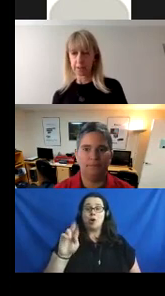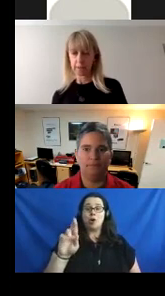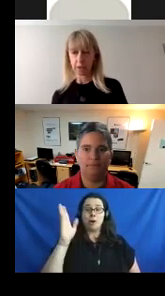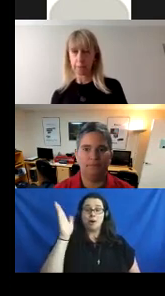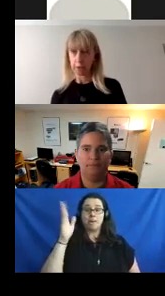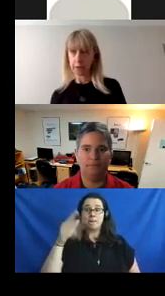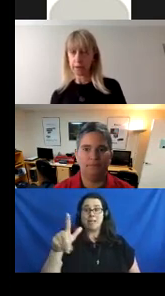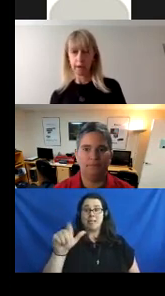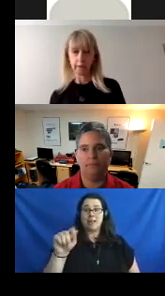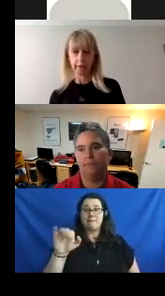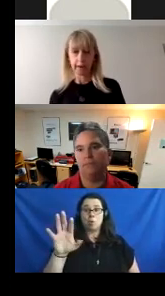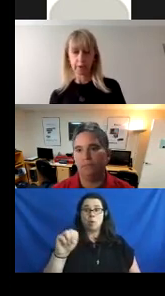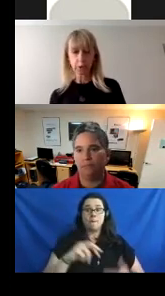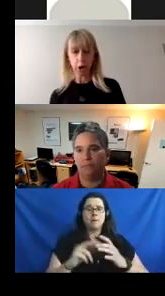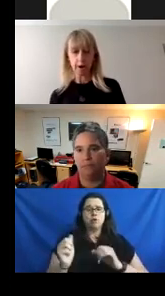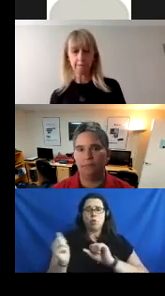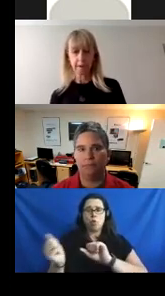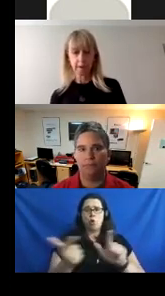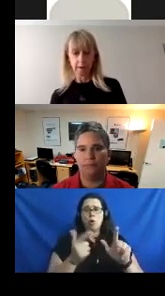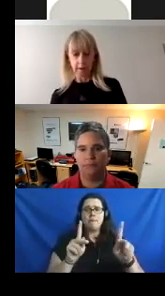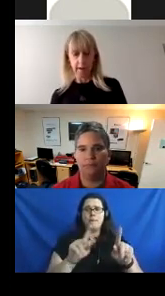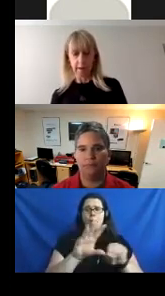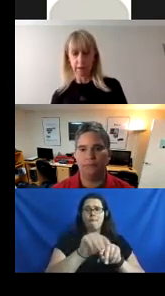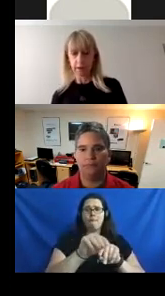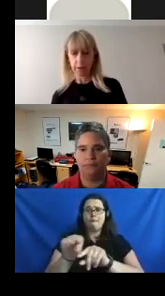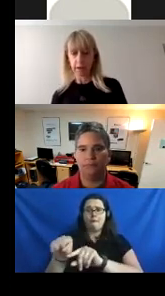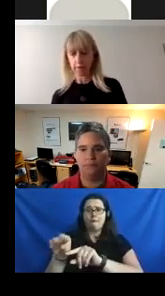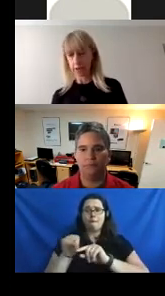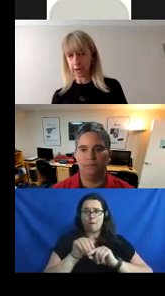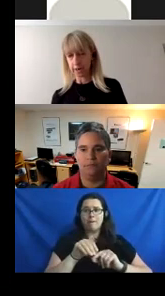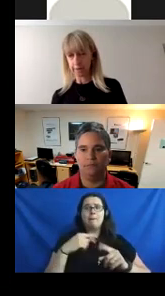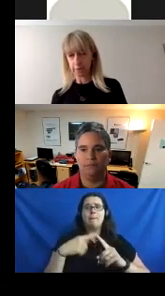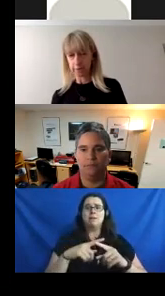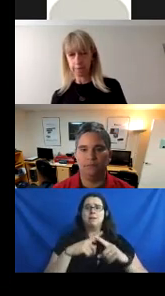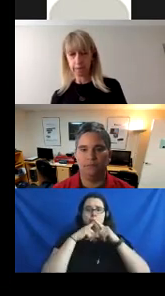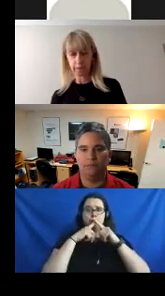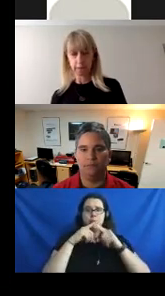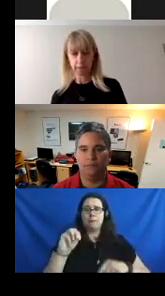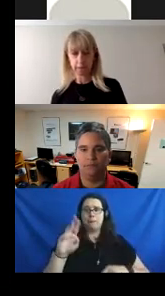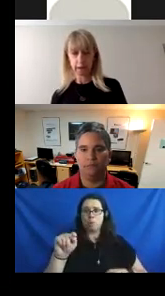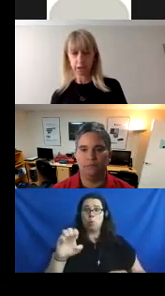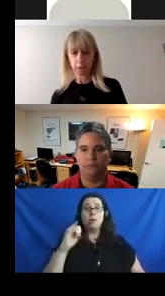PARTICIPANTS ARE MUTED AND THEIR CAMERAS ARE OFF. AGAIN, YOU CAN RAISE YOUR HAND IF YOU DO NEED TO ASK A